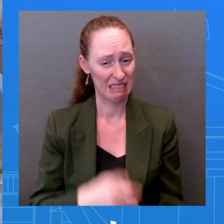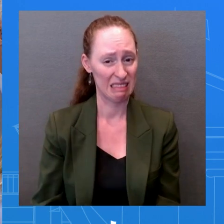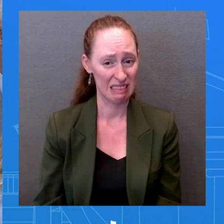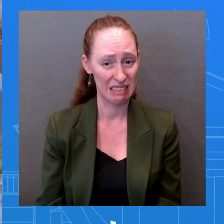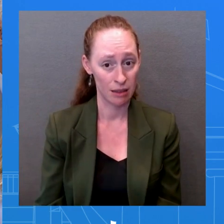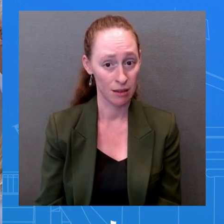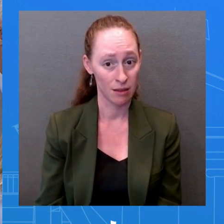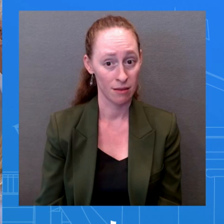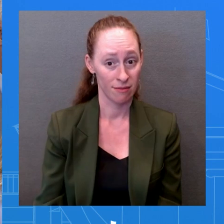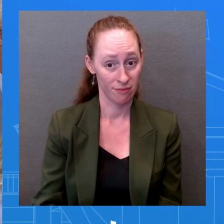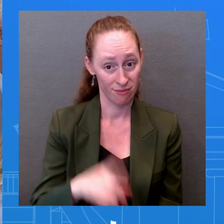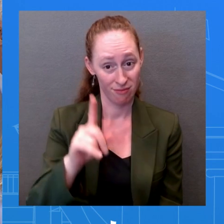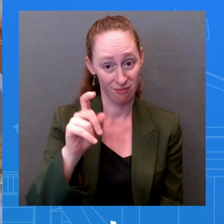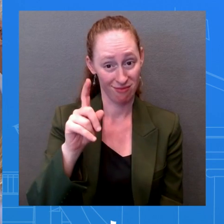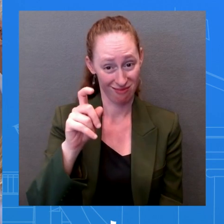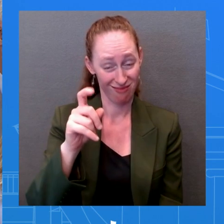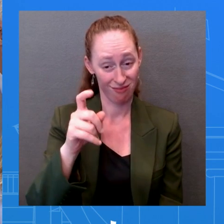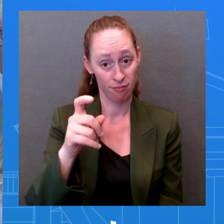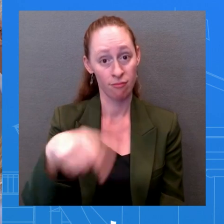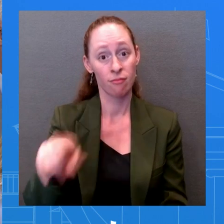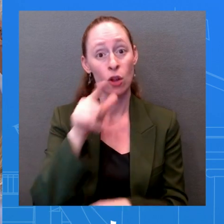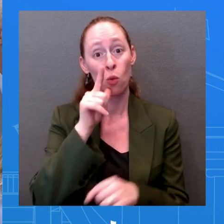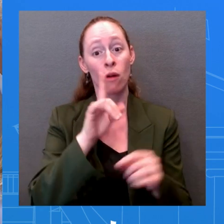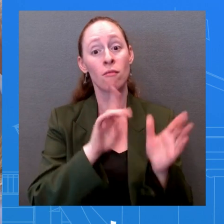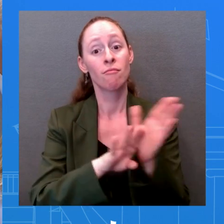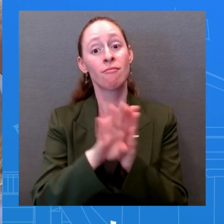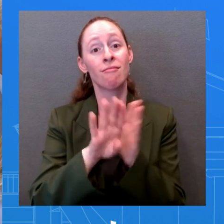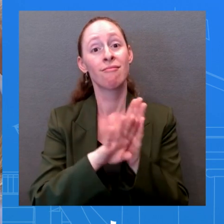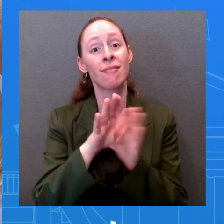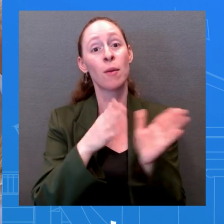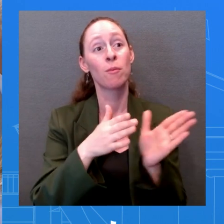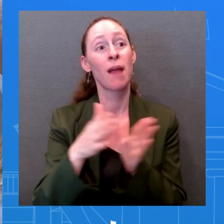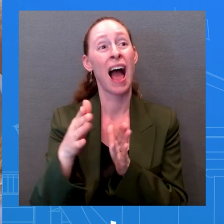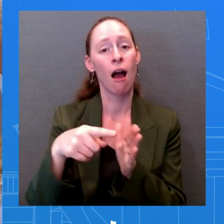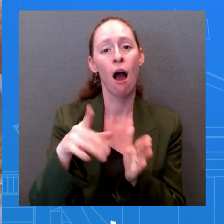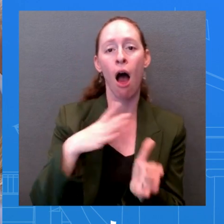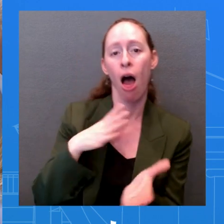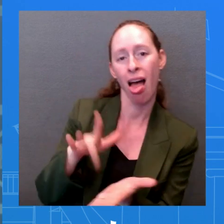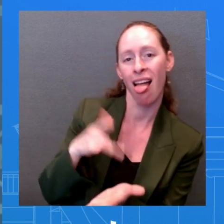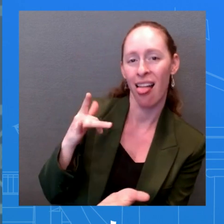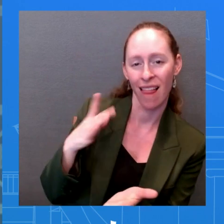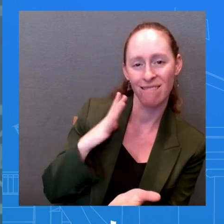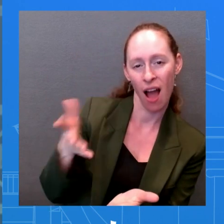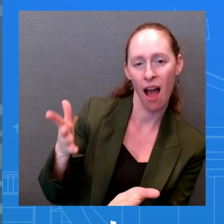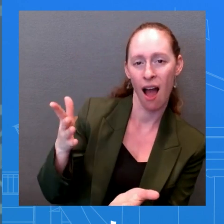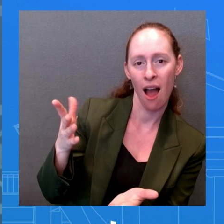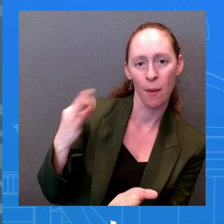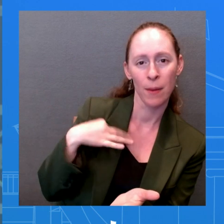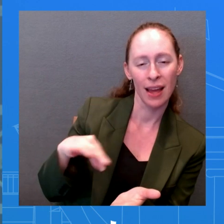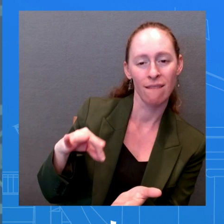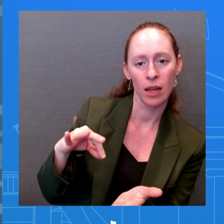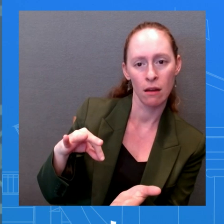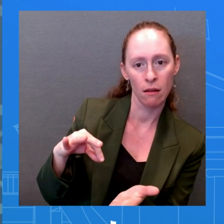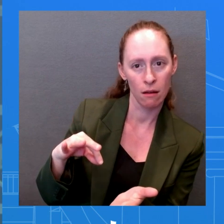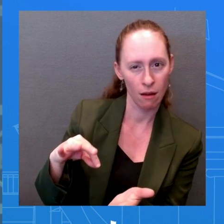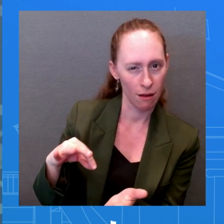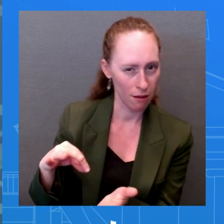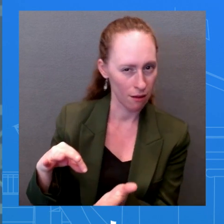Do you have any response to that? Ms. Jean-Pierre: So -- The Press: I'm pretty sure you just got the letter today. Ms. Jean-Pierre: Yeah, I haven't seen the letter, so I -- certainly I'm not going to respond to something I haven't received. But I'll say --